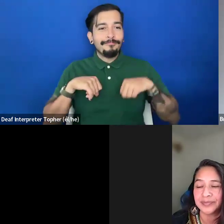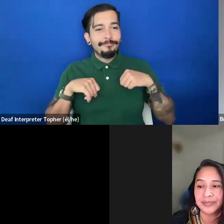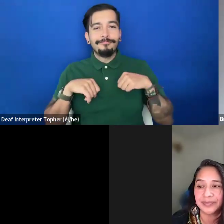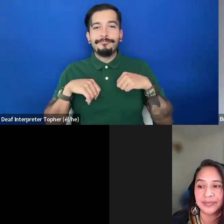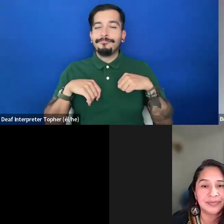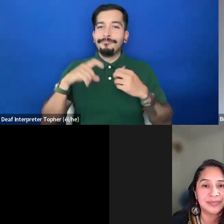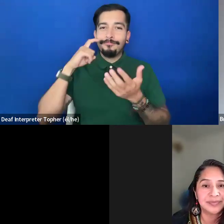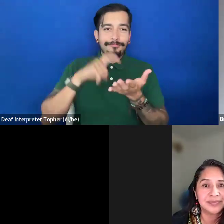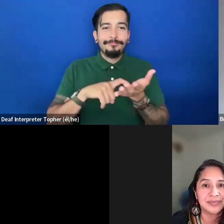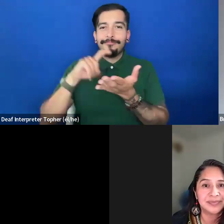[BRITTANIE HERNANDEZ-WILSON] Yeah.